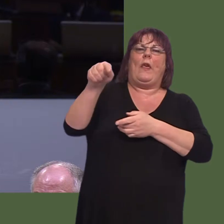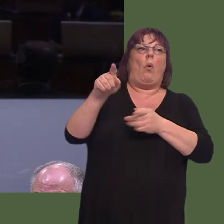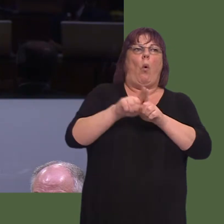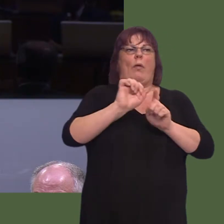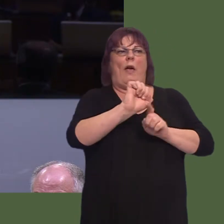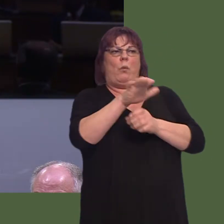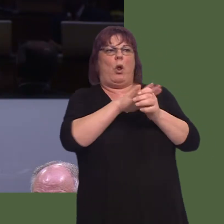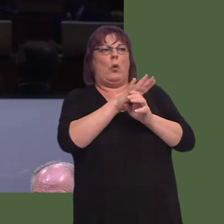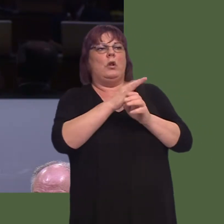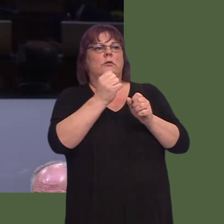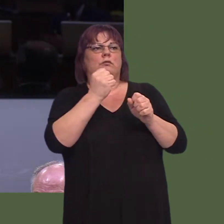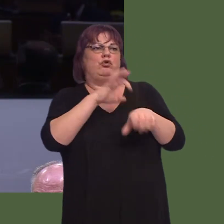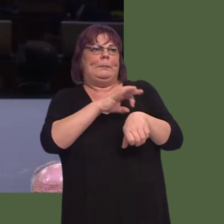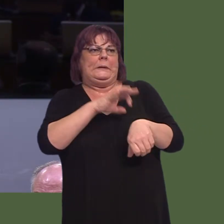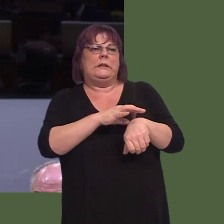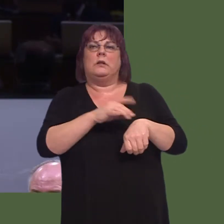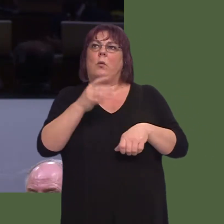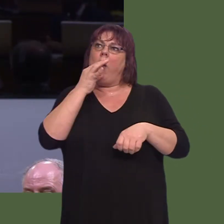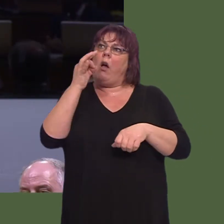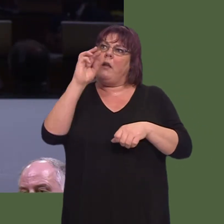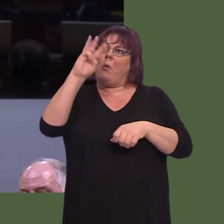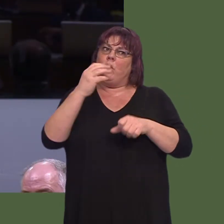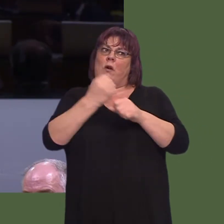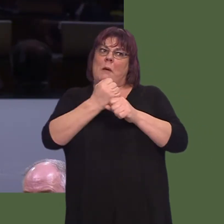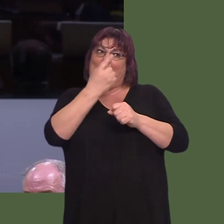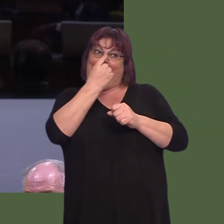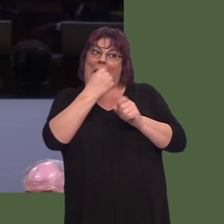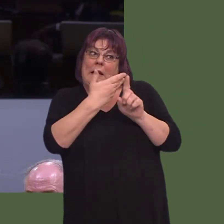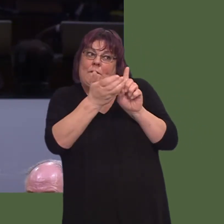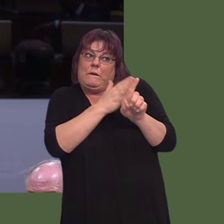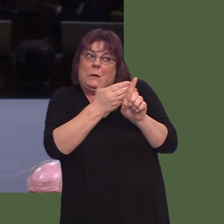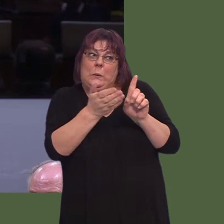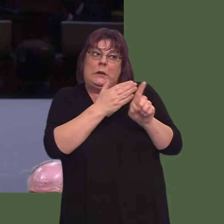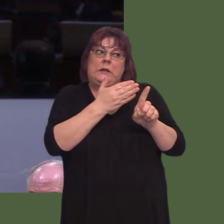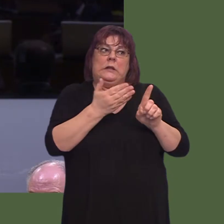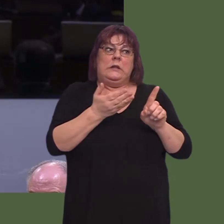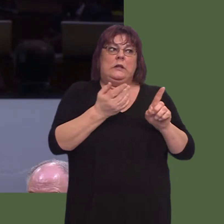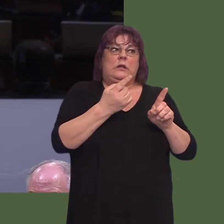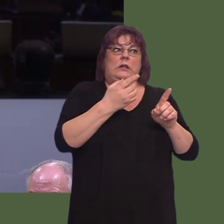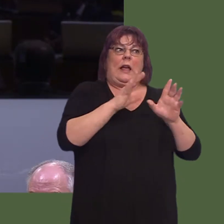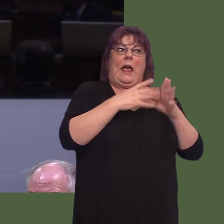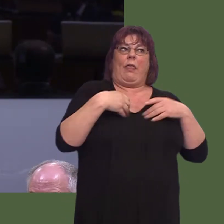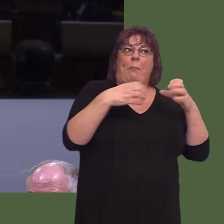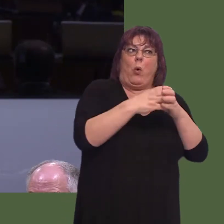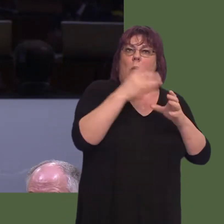So, can I ask: has the Welsh Government exerted any influence over the health board in changing to a 111 model?